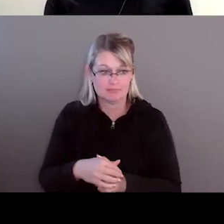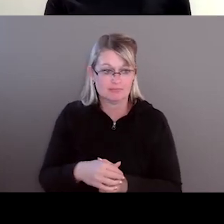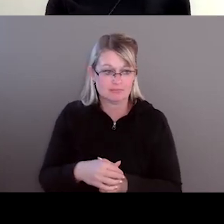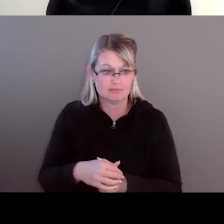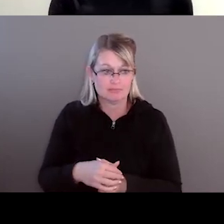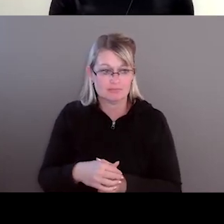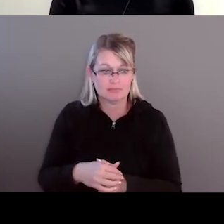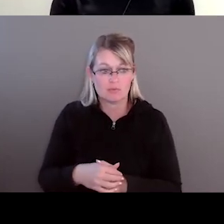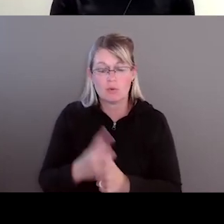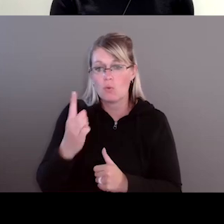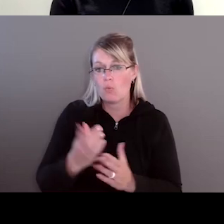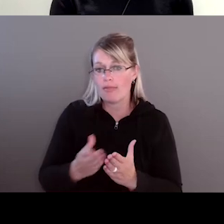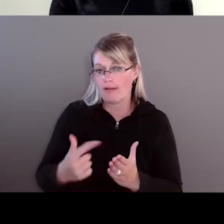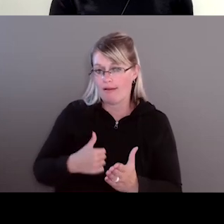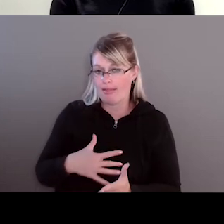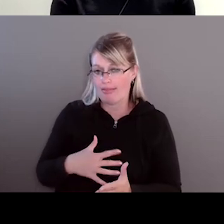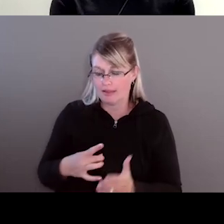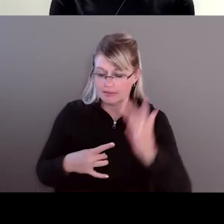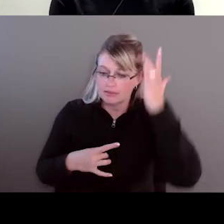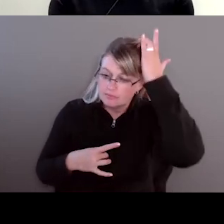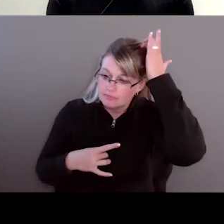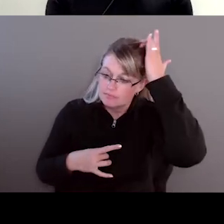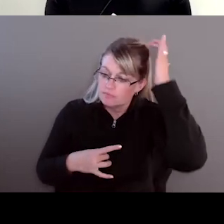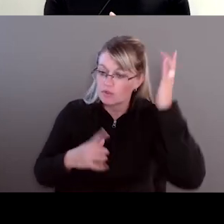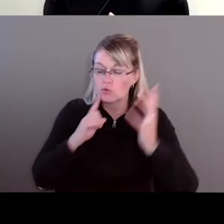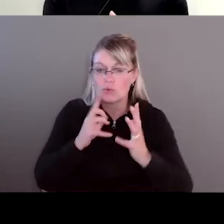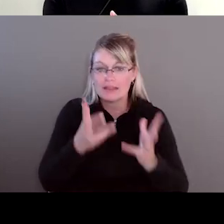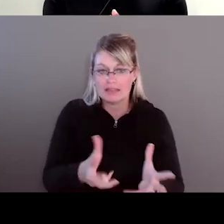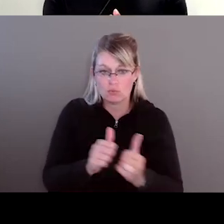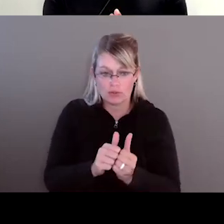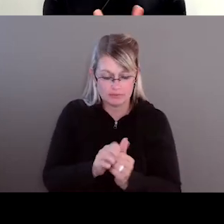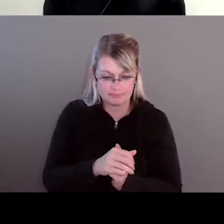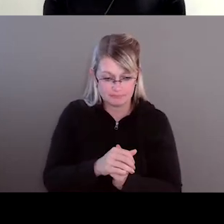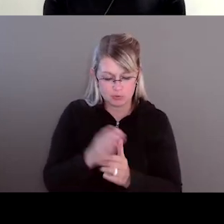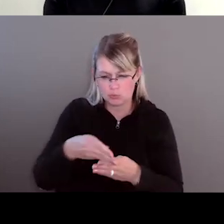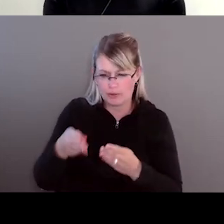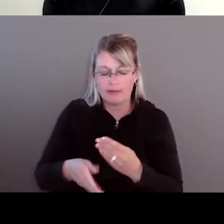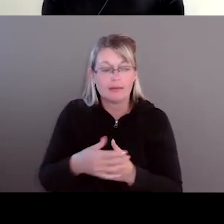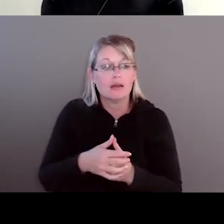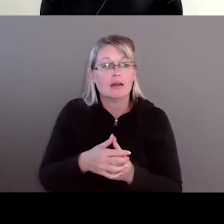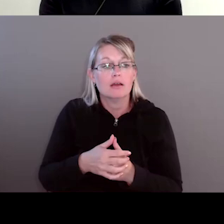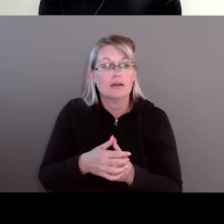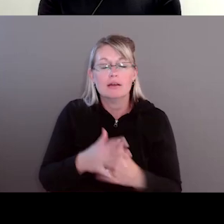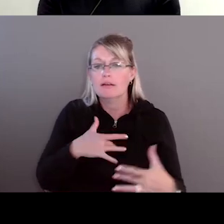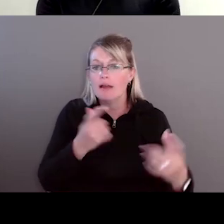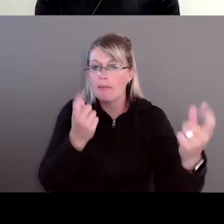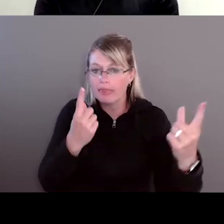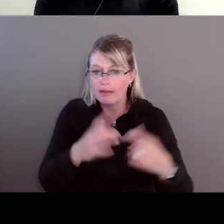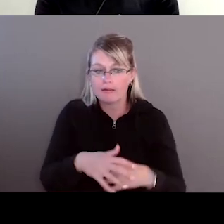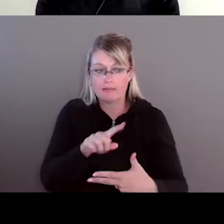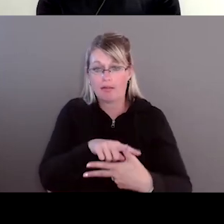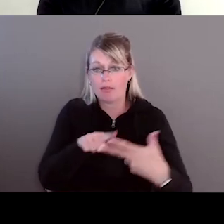One thing I like to leave with, I like to talk about empathy. There are three types of empathy.